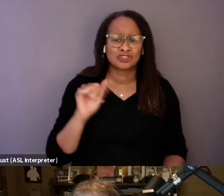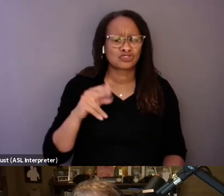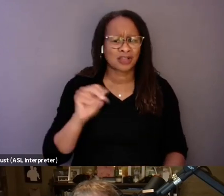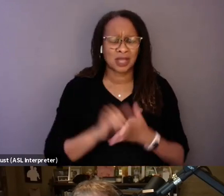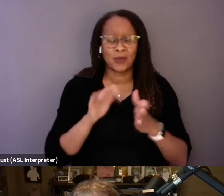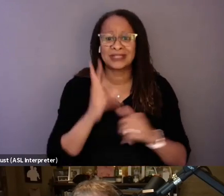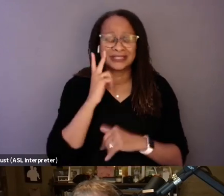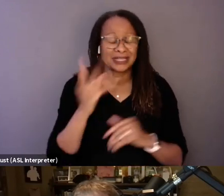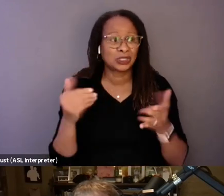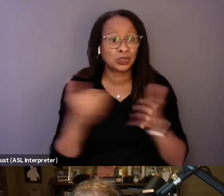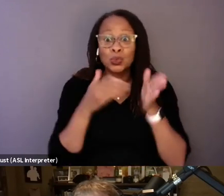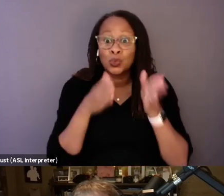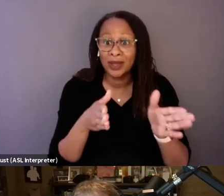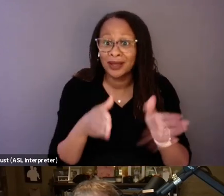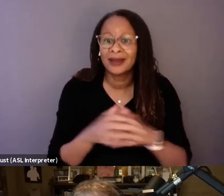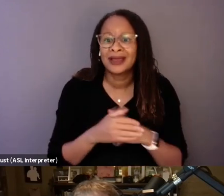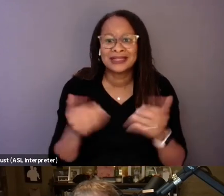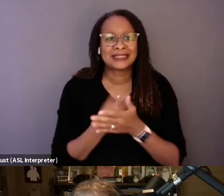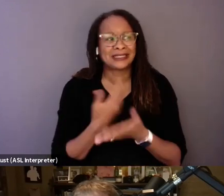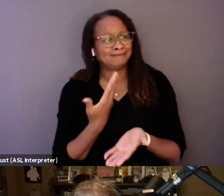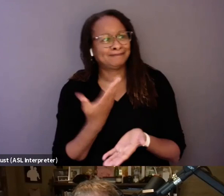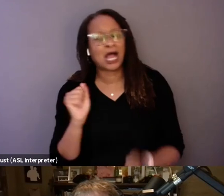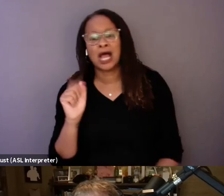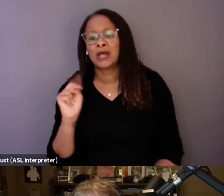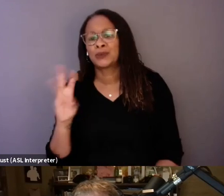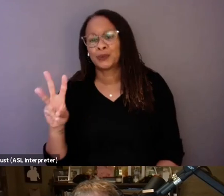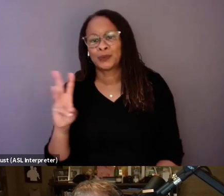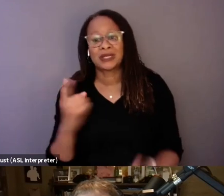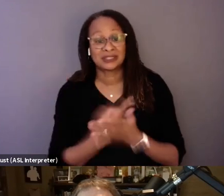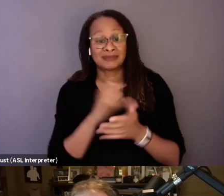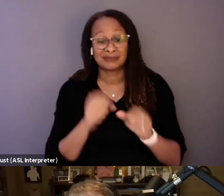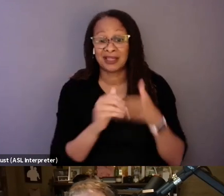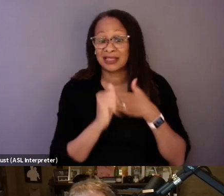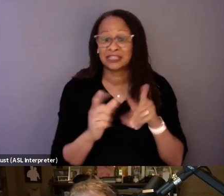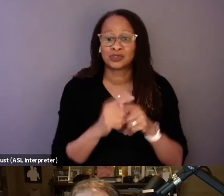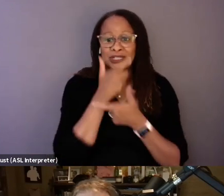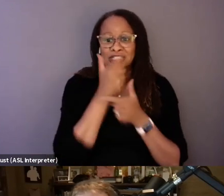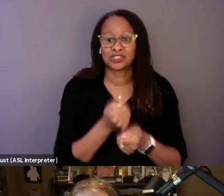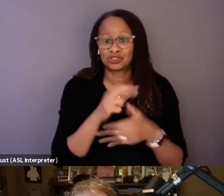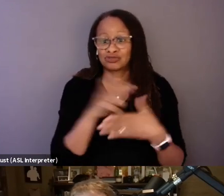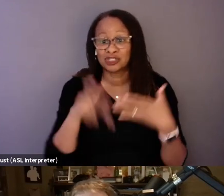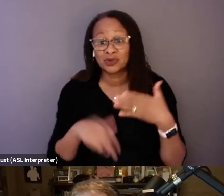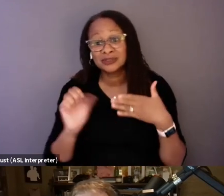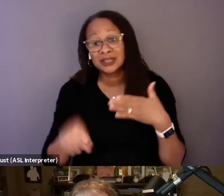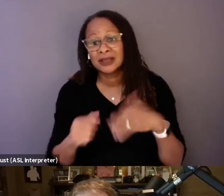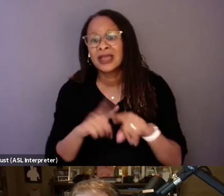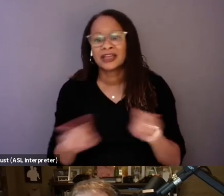You see it new and sometimes that can lead to interesting observations but it can also lead to a funny one.